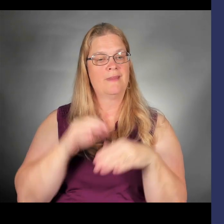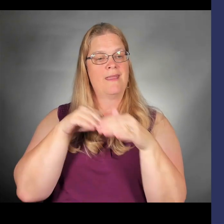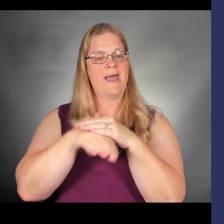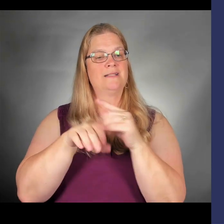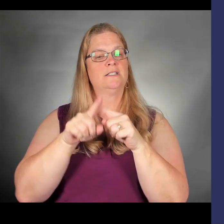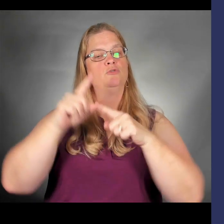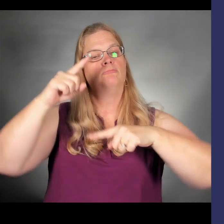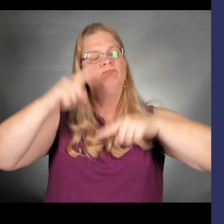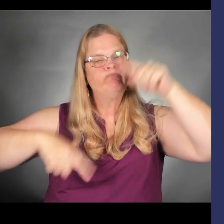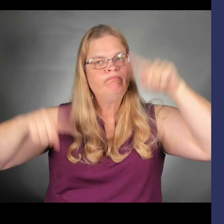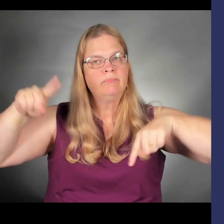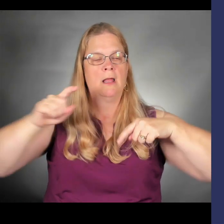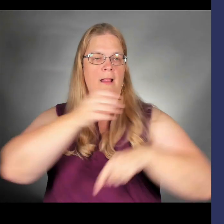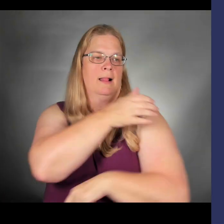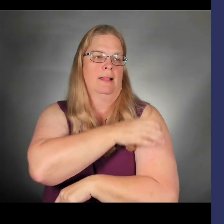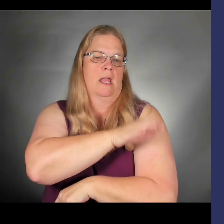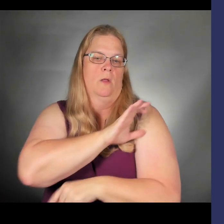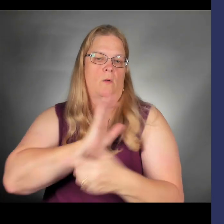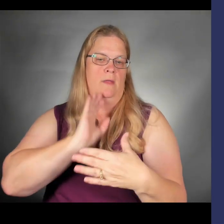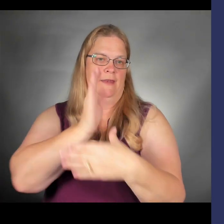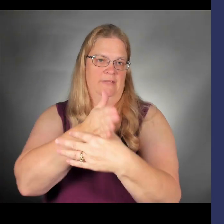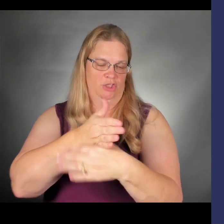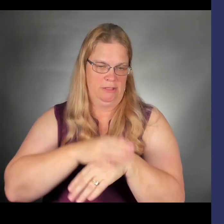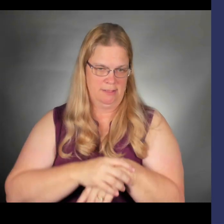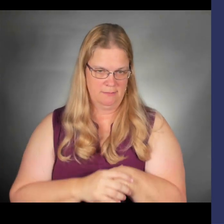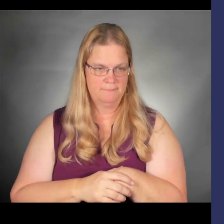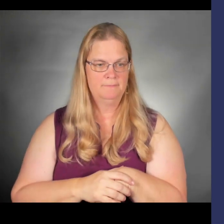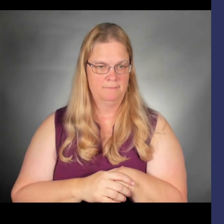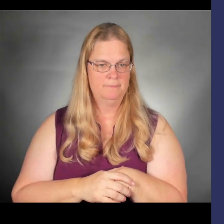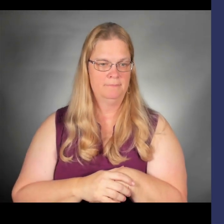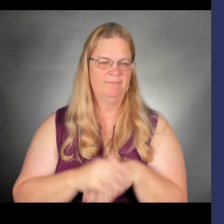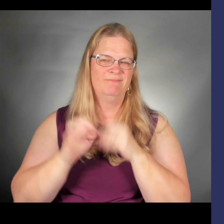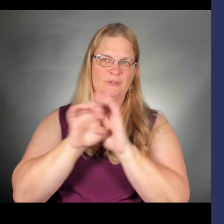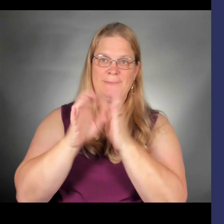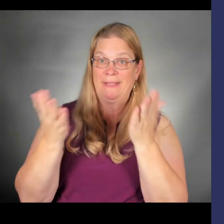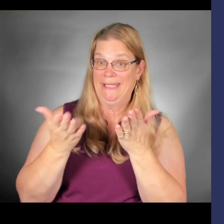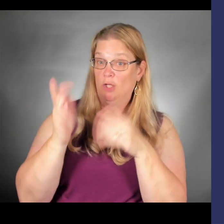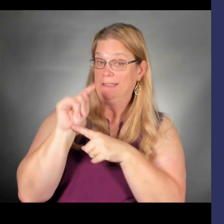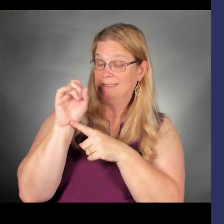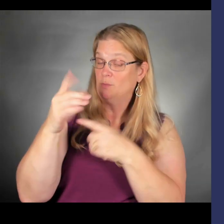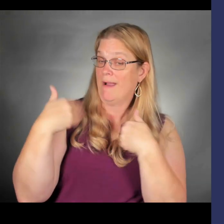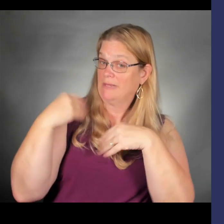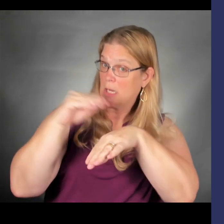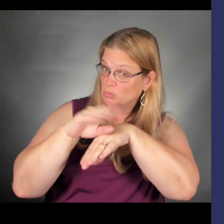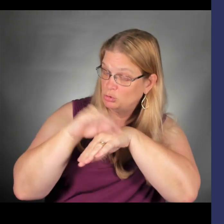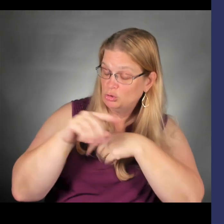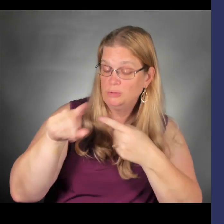Lack of access to suicidal means. Access to a variety of clinical interventions.